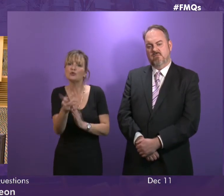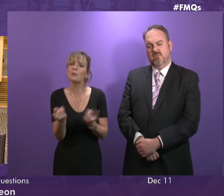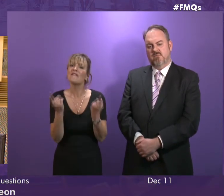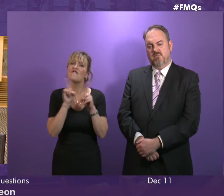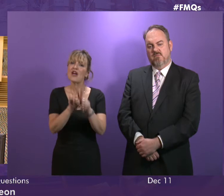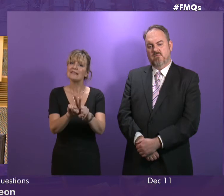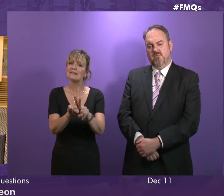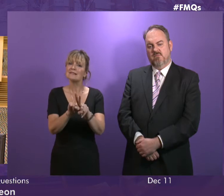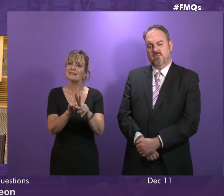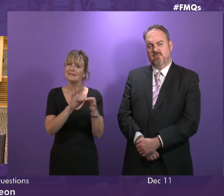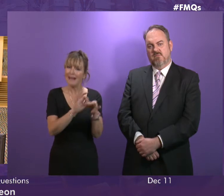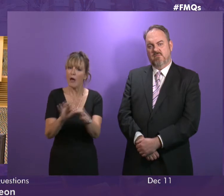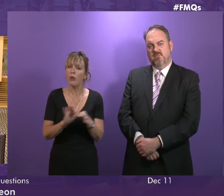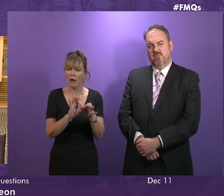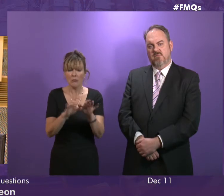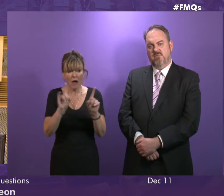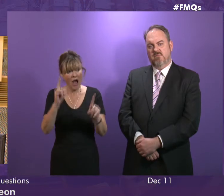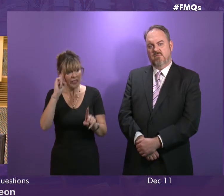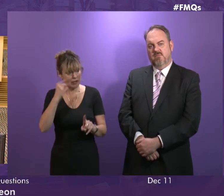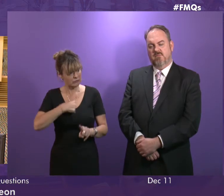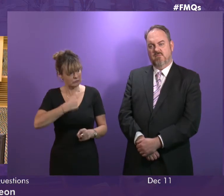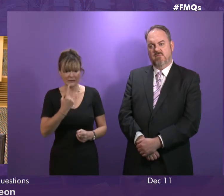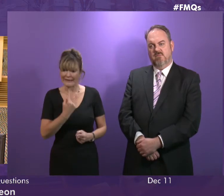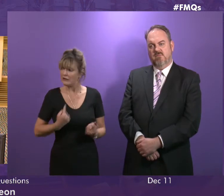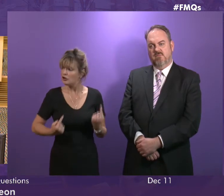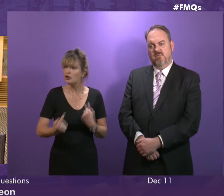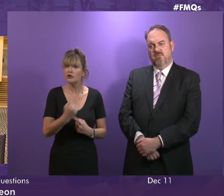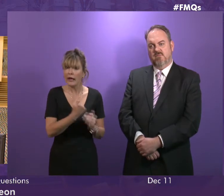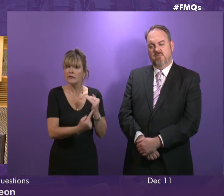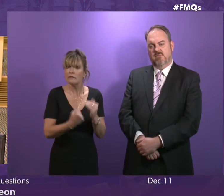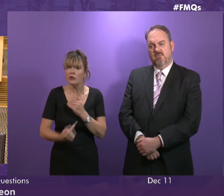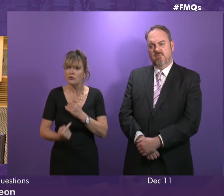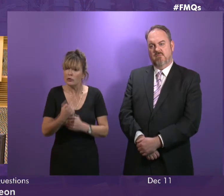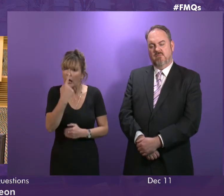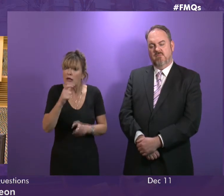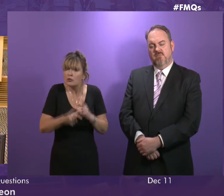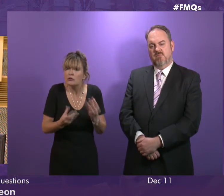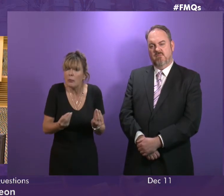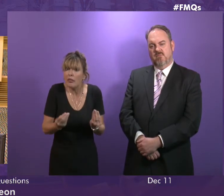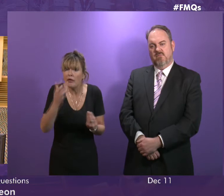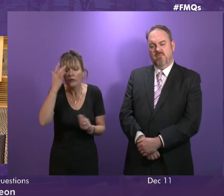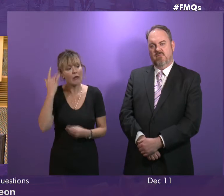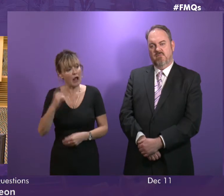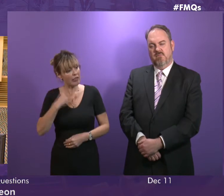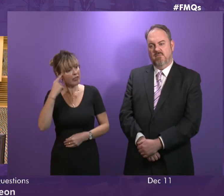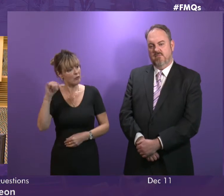However, we can all play a part. Christmas is a time for remembering that a simple act